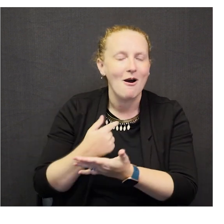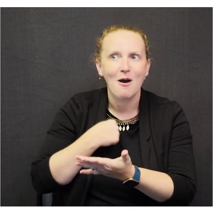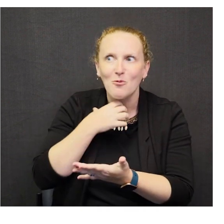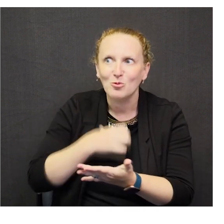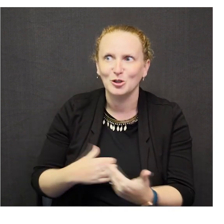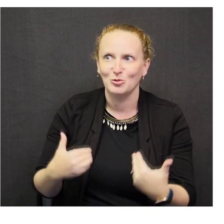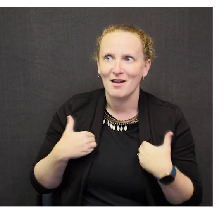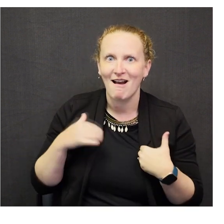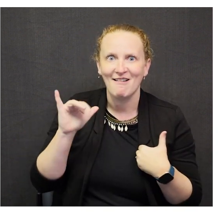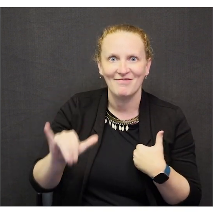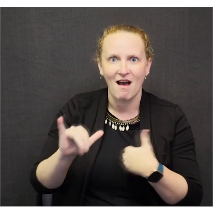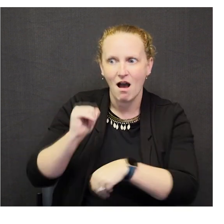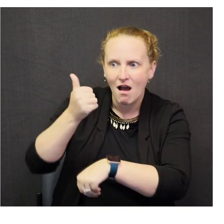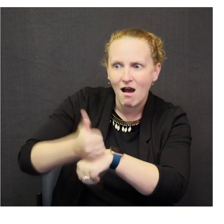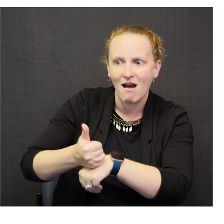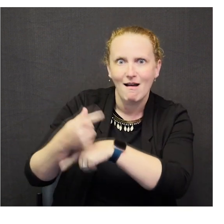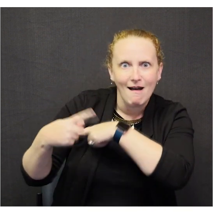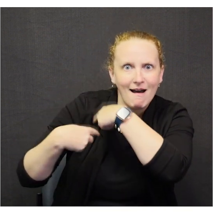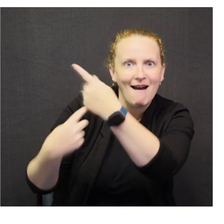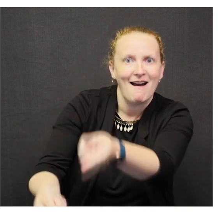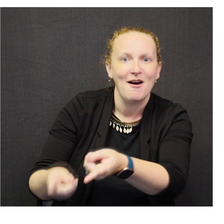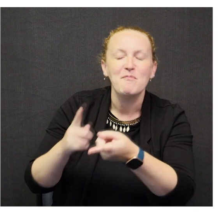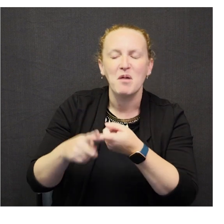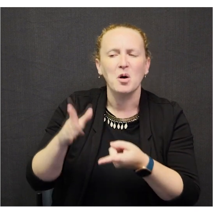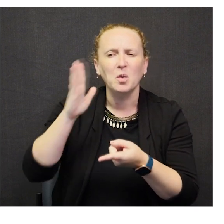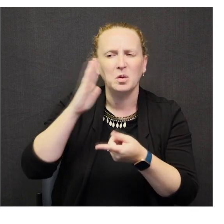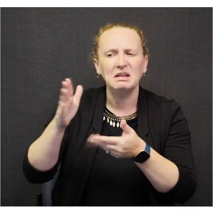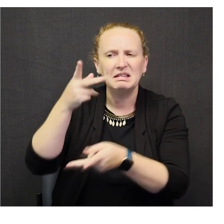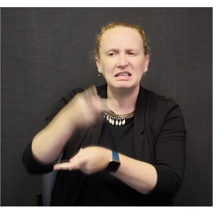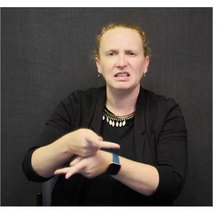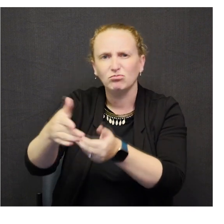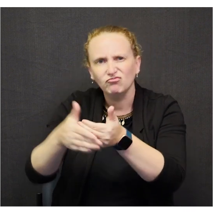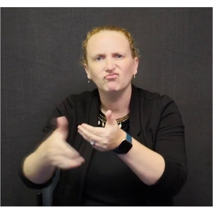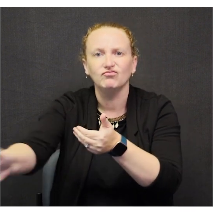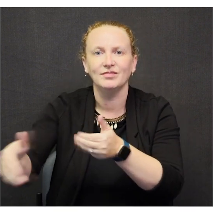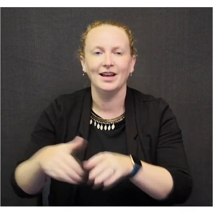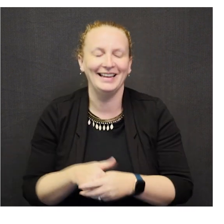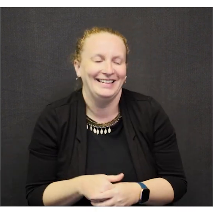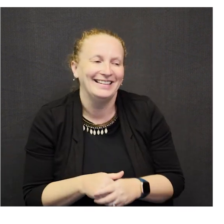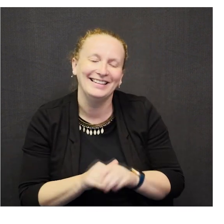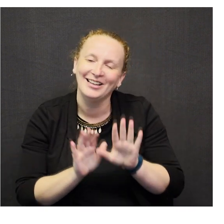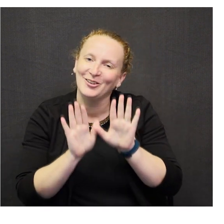That was a great question. I often interpreters talk about. I can tell